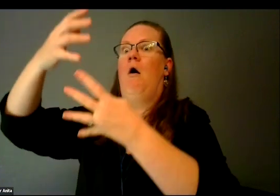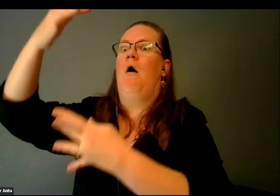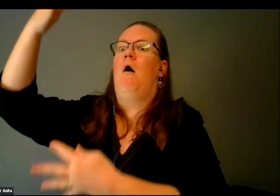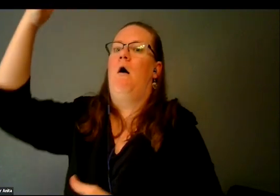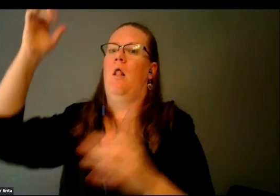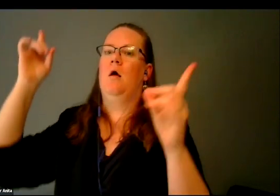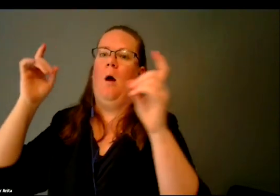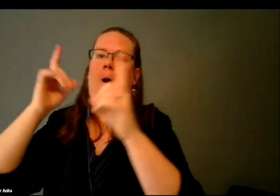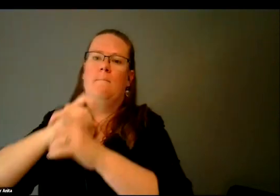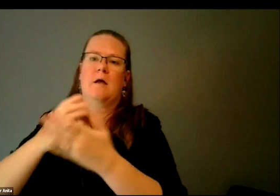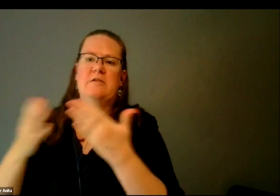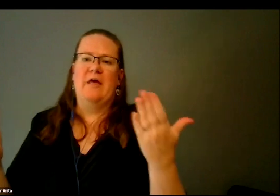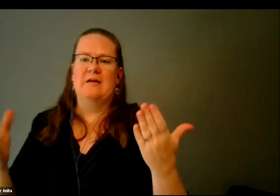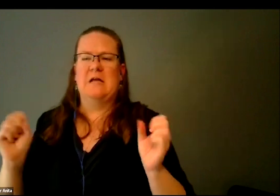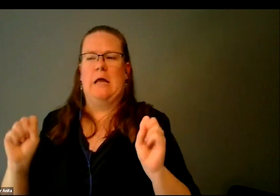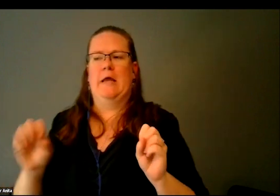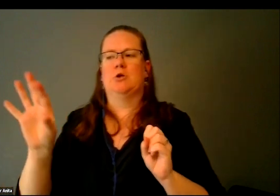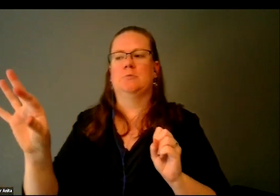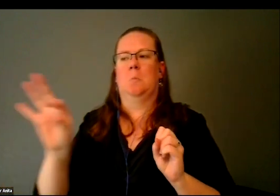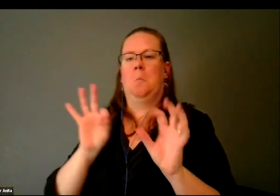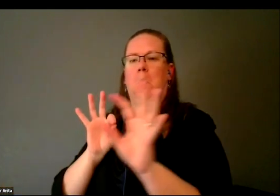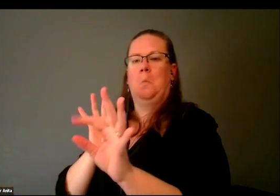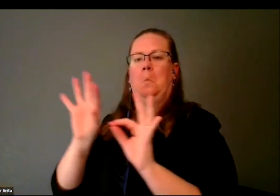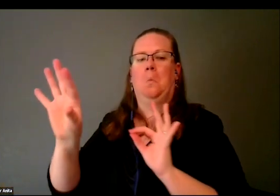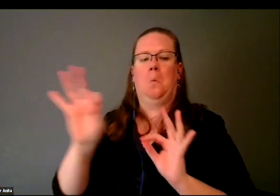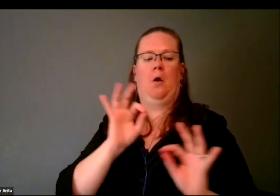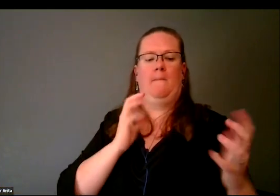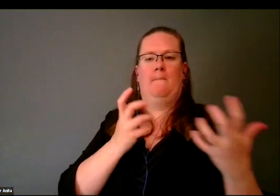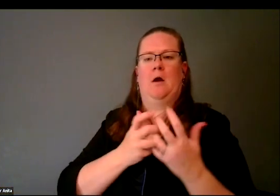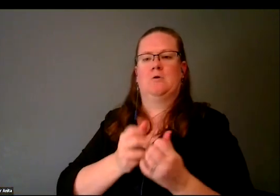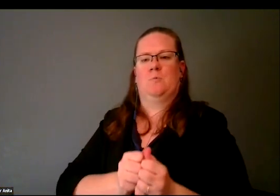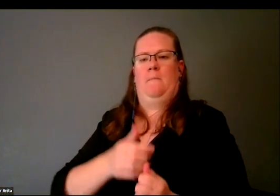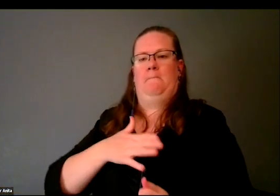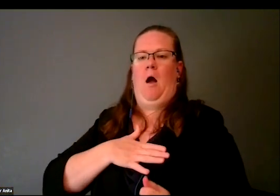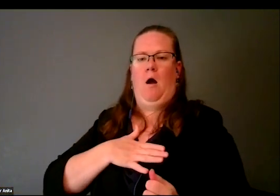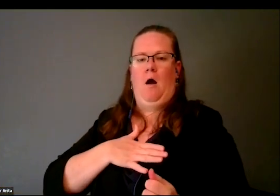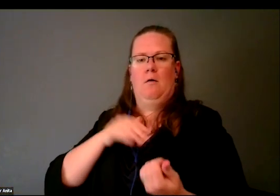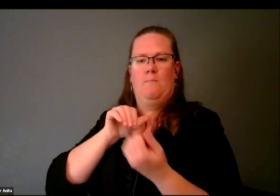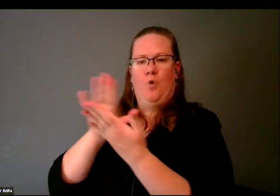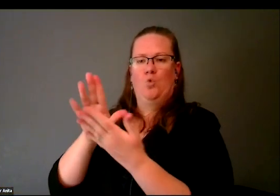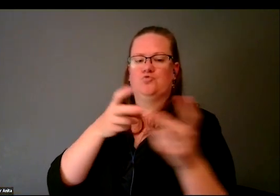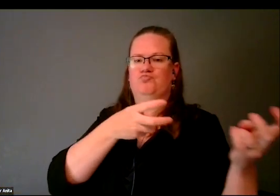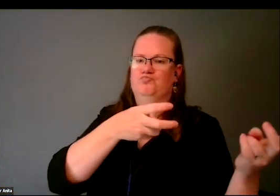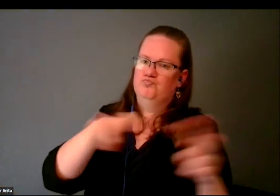I was able to take my traditional approach and just bring it over into this 3D world.